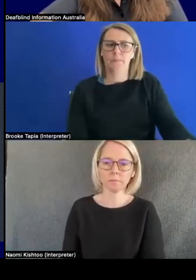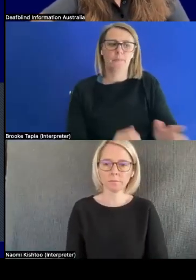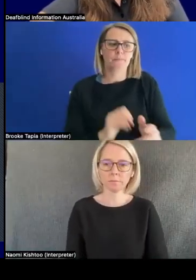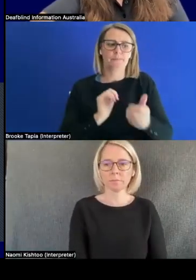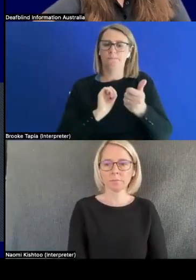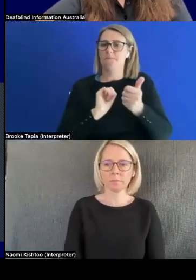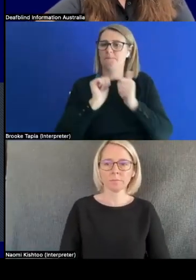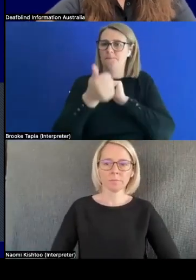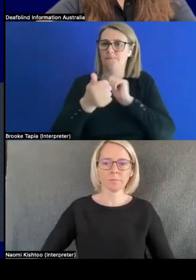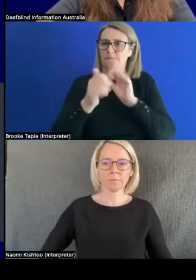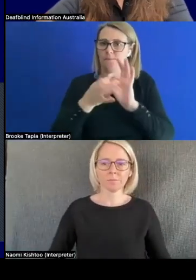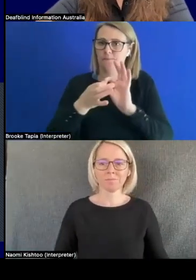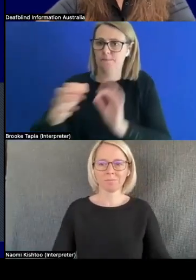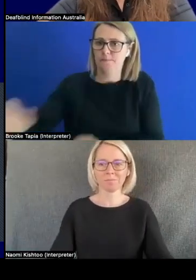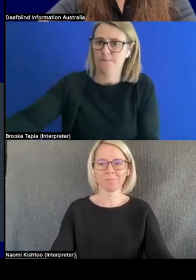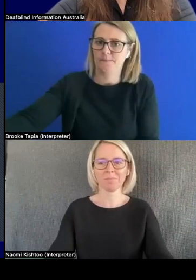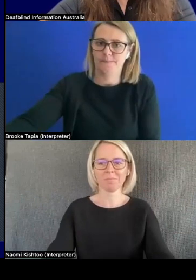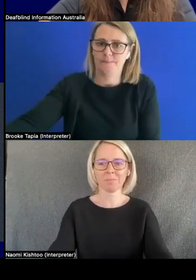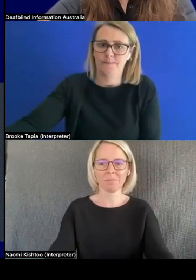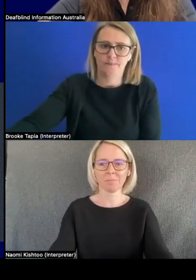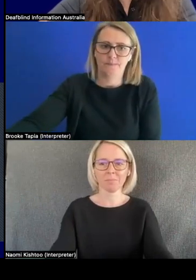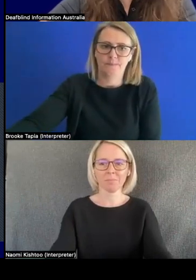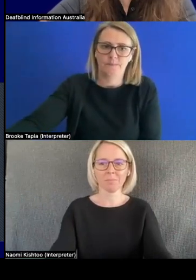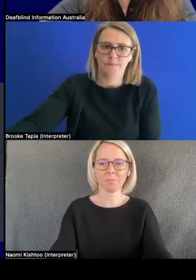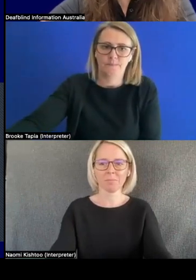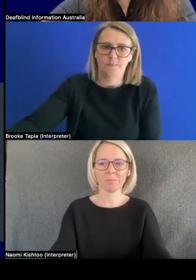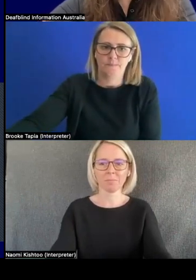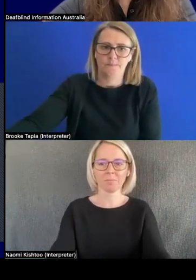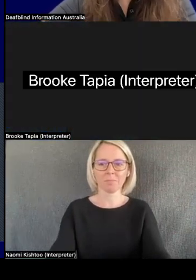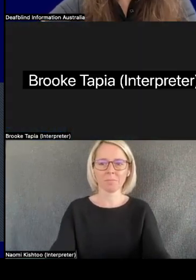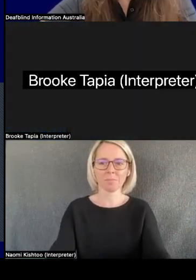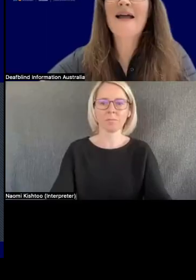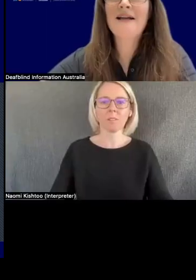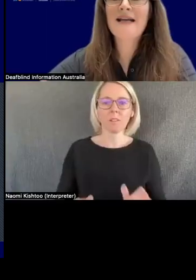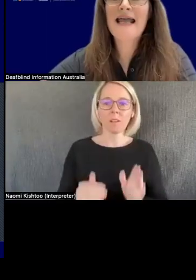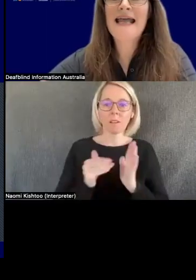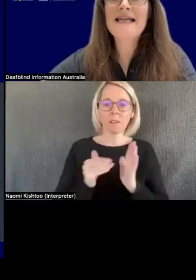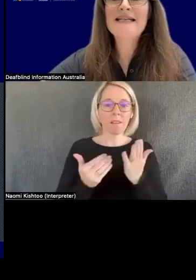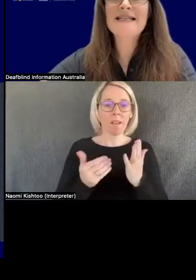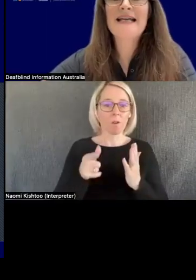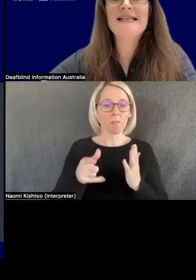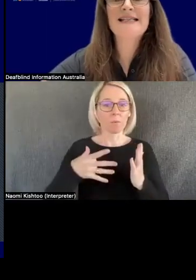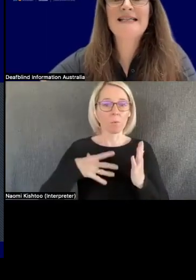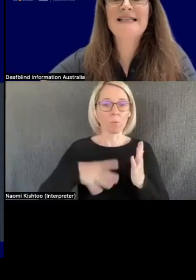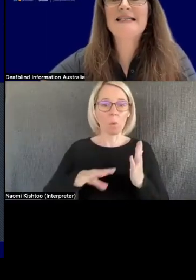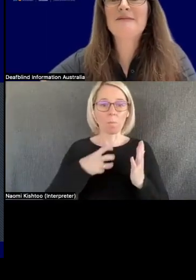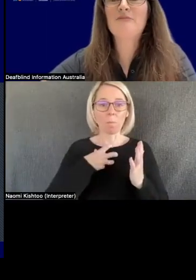Now if you would like to get a little bit more information about hand under hand and see some